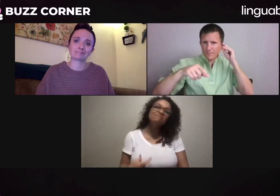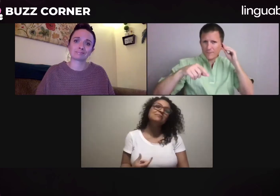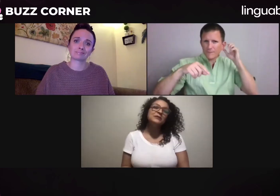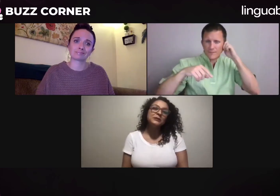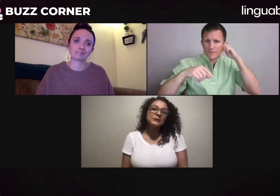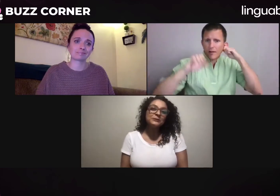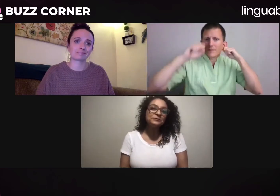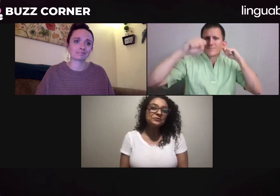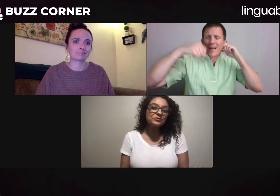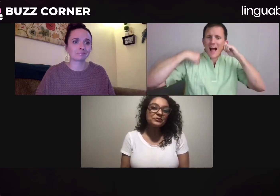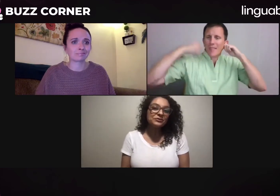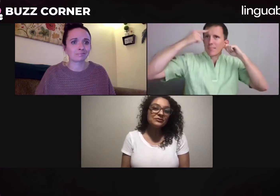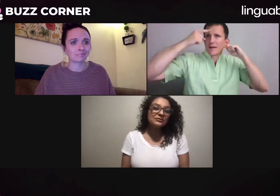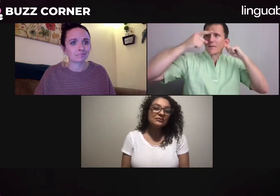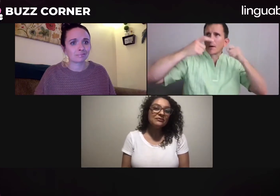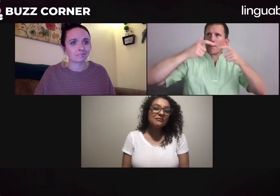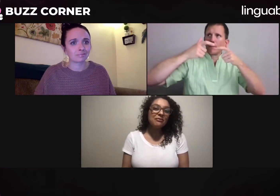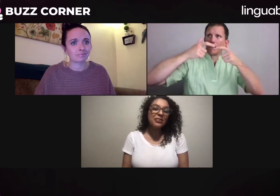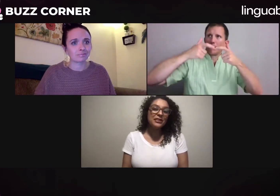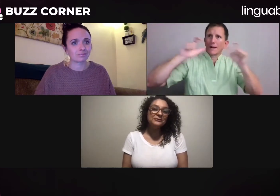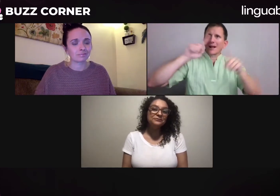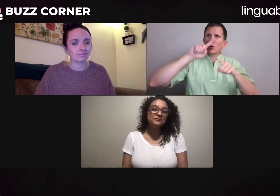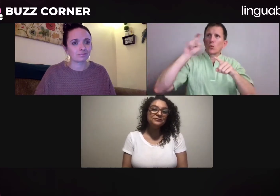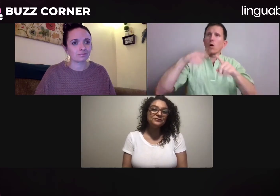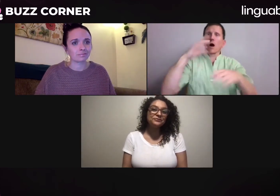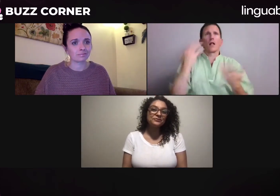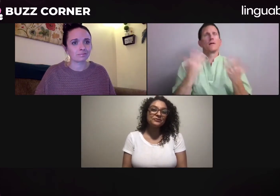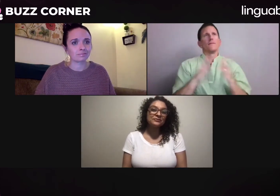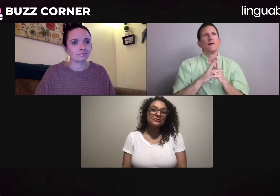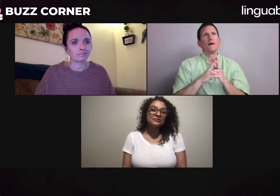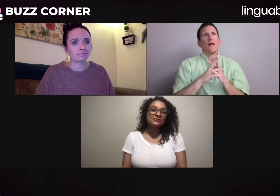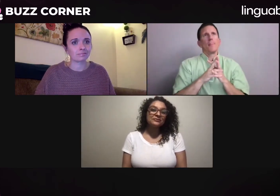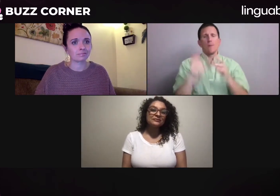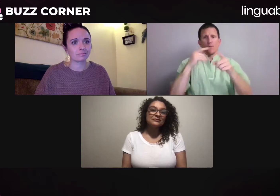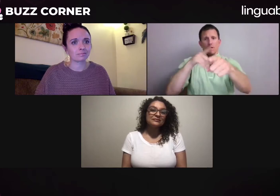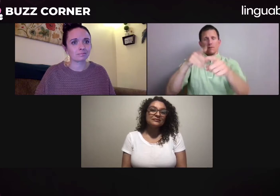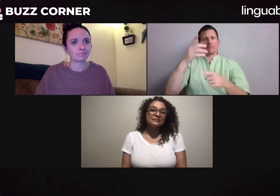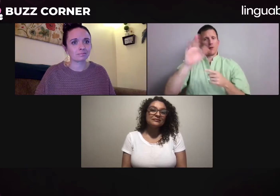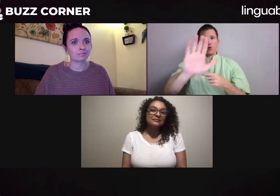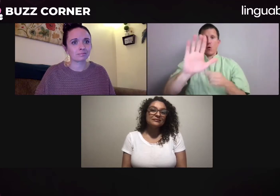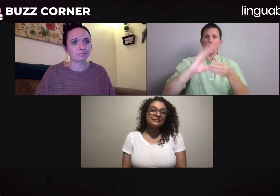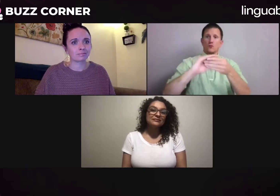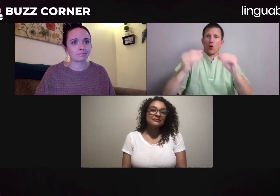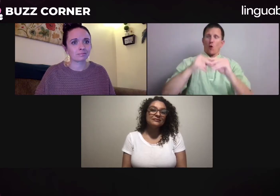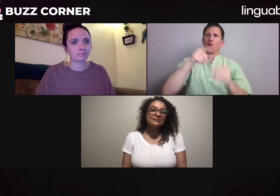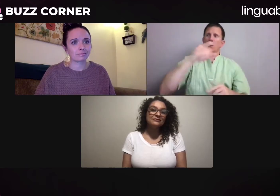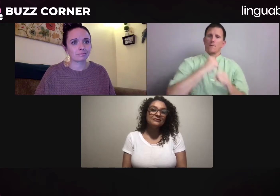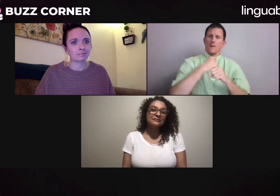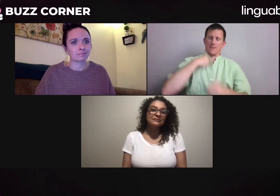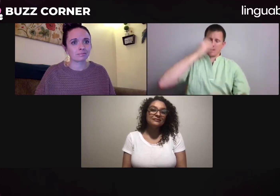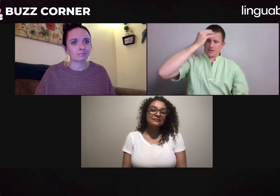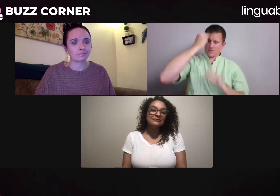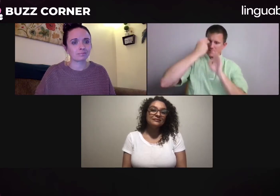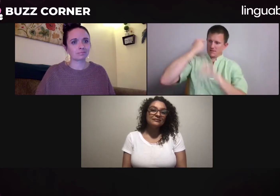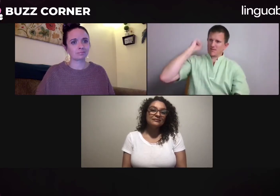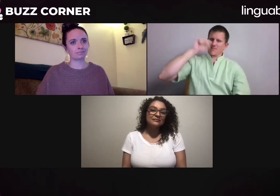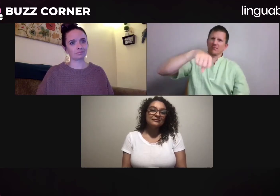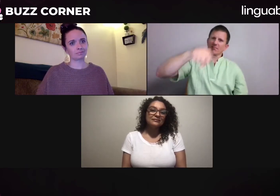you know, hiding behind a shield and taking advantage. I think a big question here as well, the story that you shared